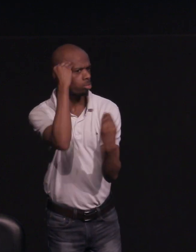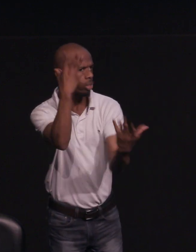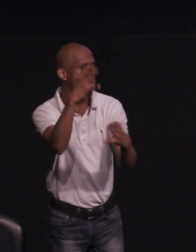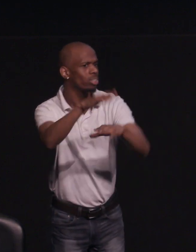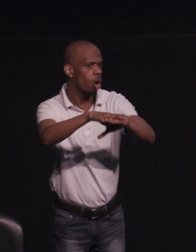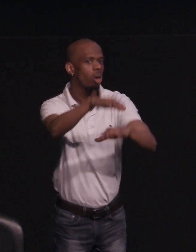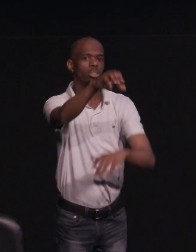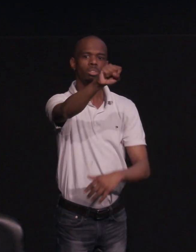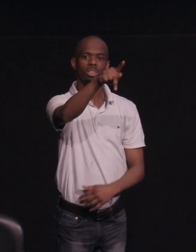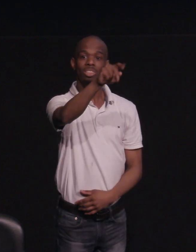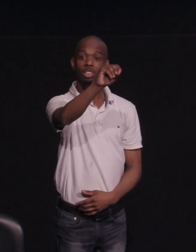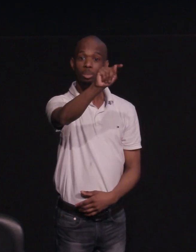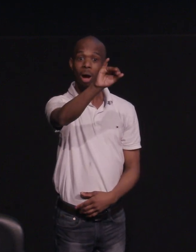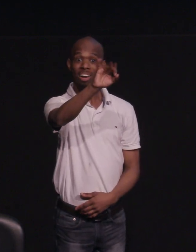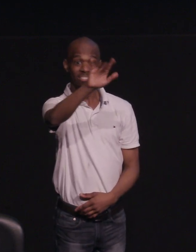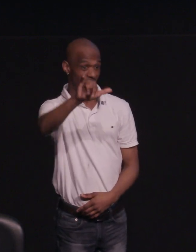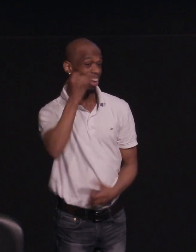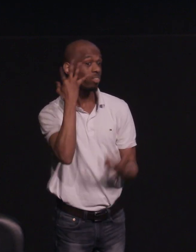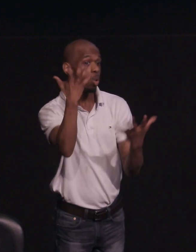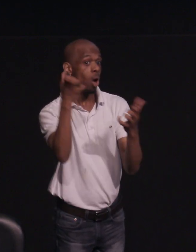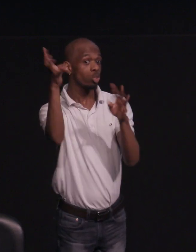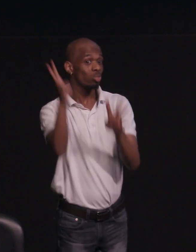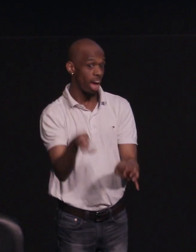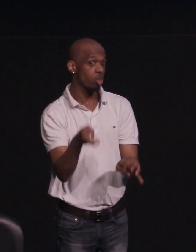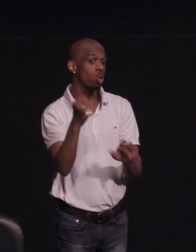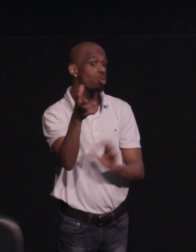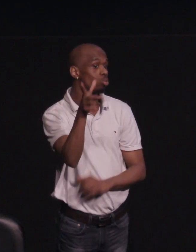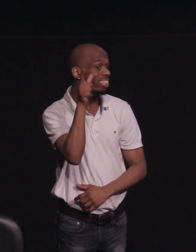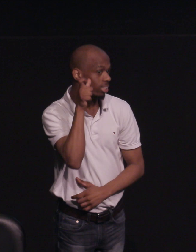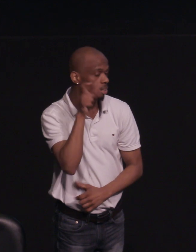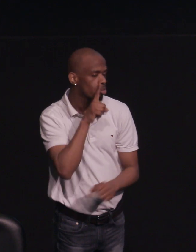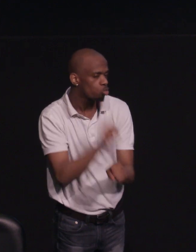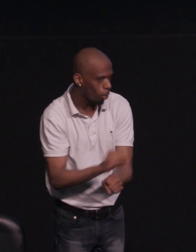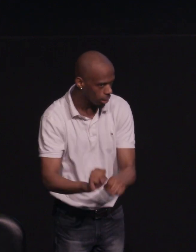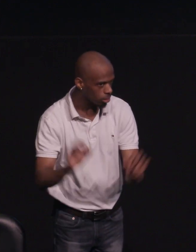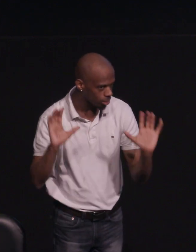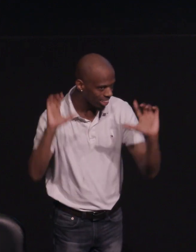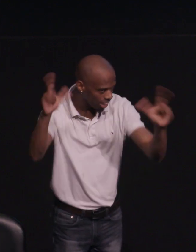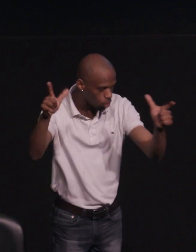really listen to it deeply, later, but right now I'm gonna invite J. G.